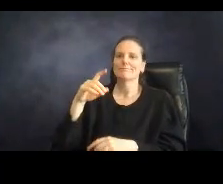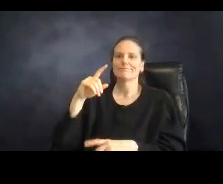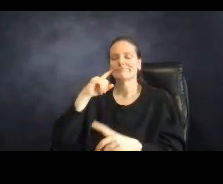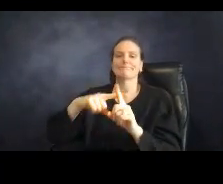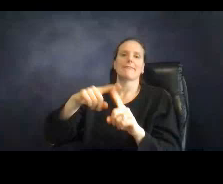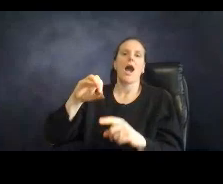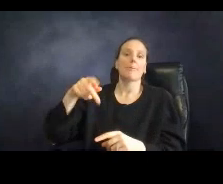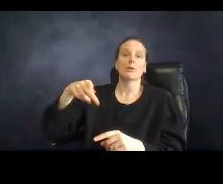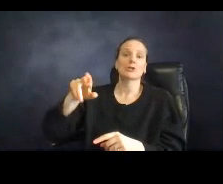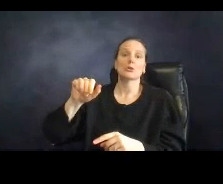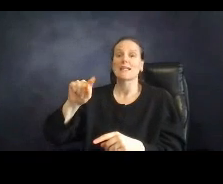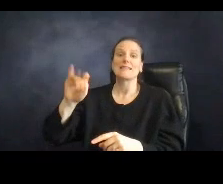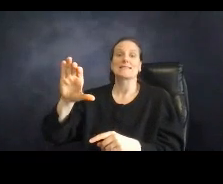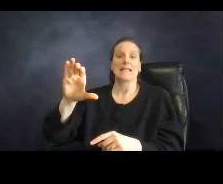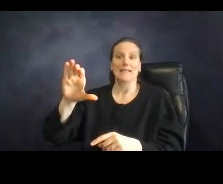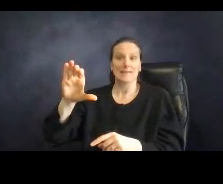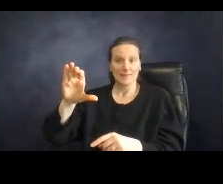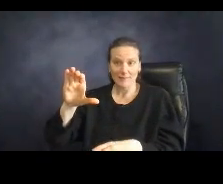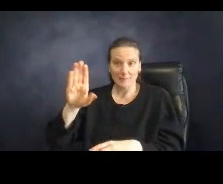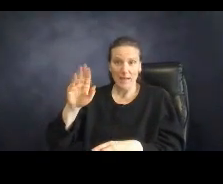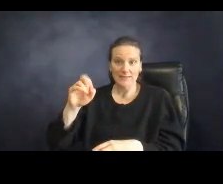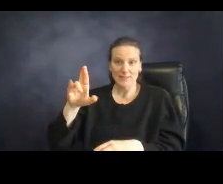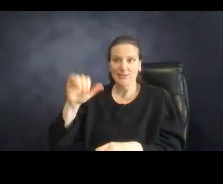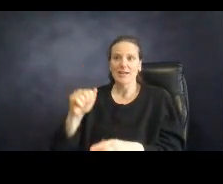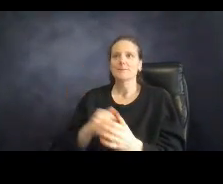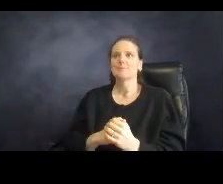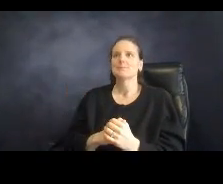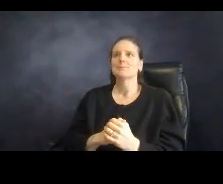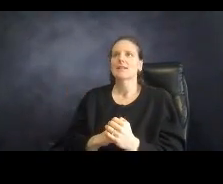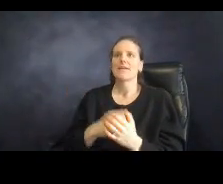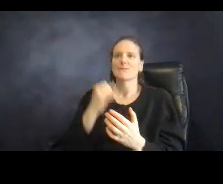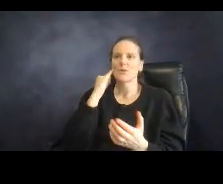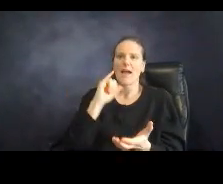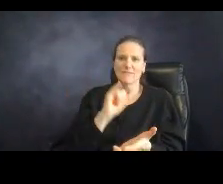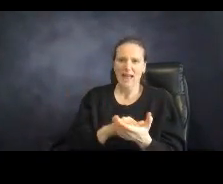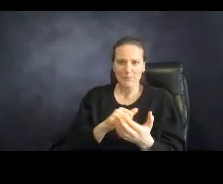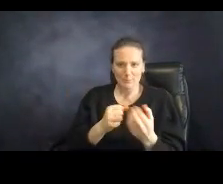And when you have balanced taste buds, it does promote nutritional diversity. So you're, you're interested in all kinds of things,